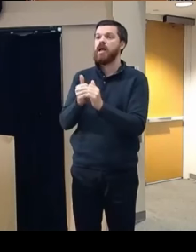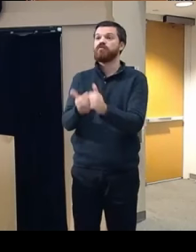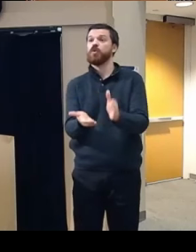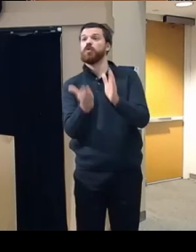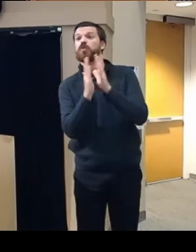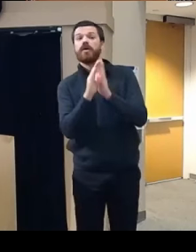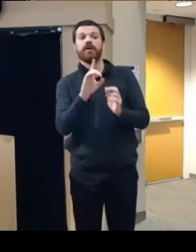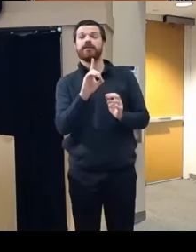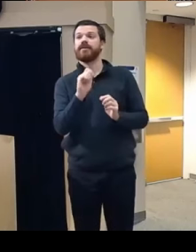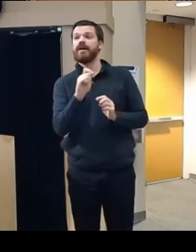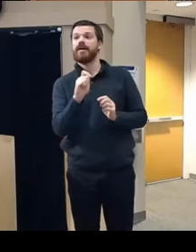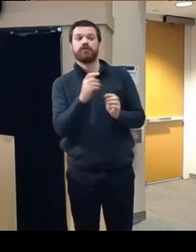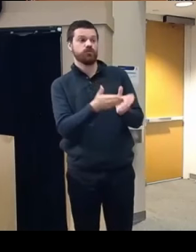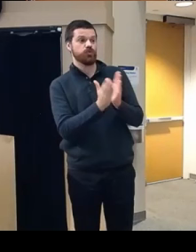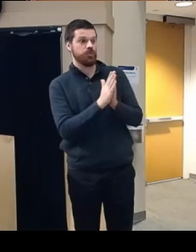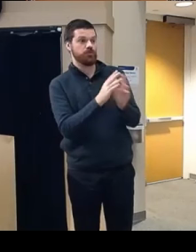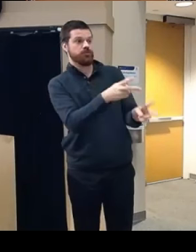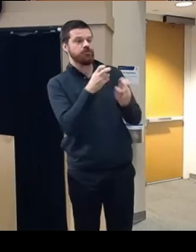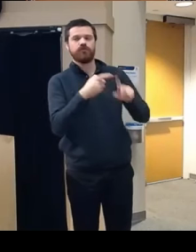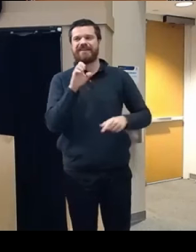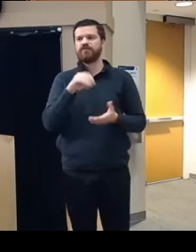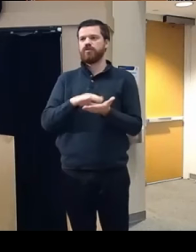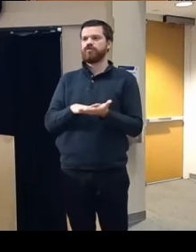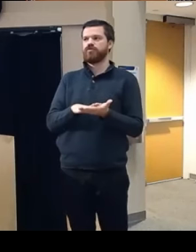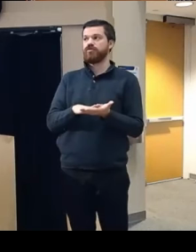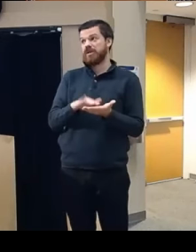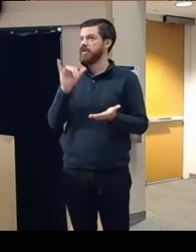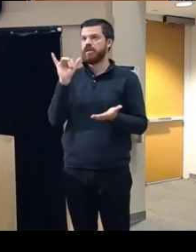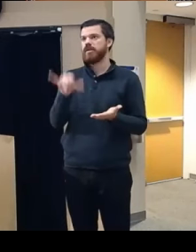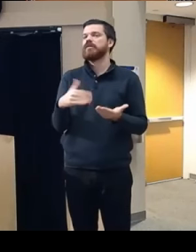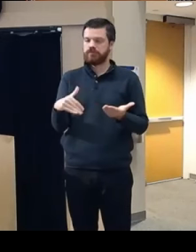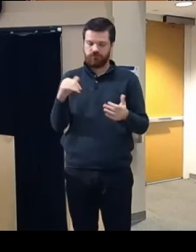get this data out of out of e-record um because we know that in and of itself can be challenging